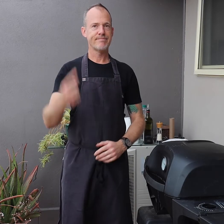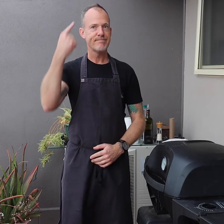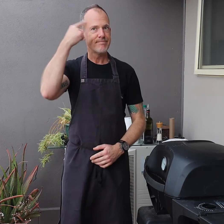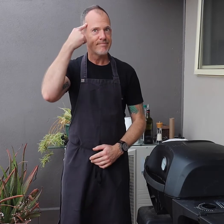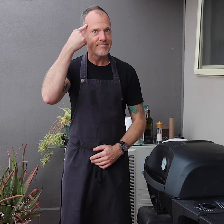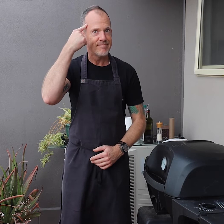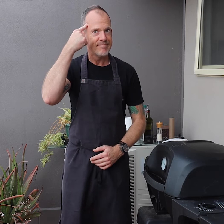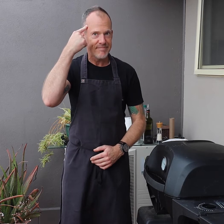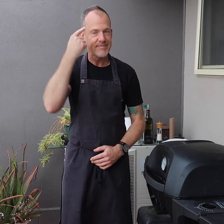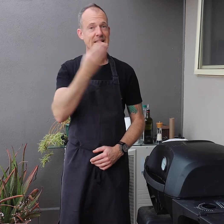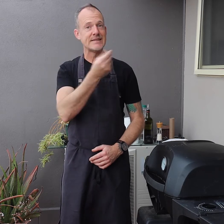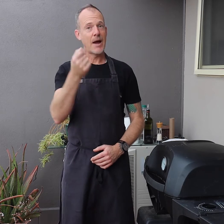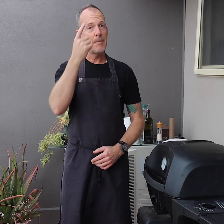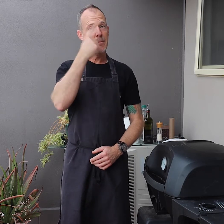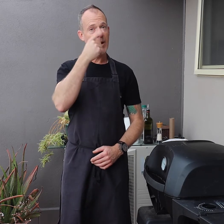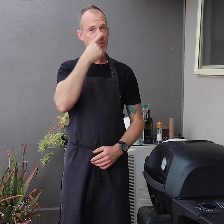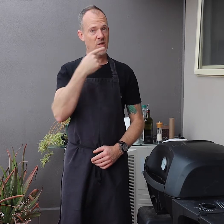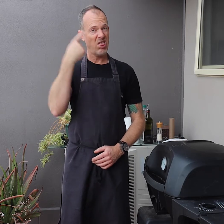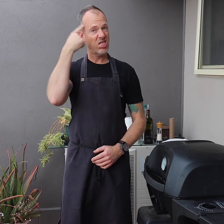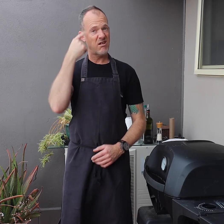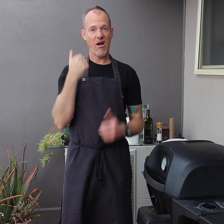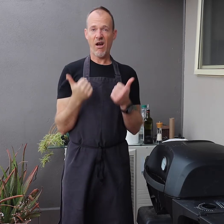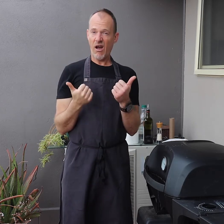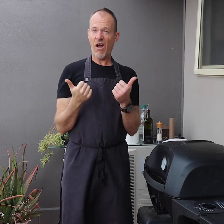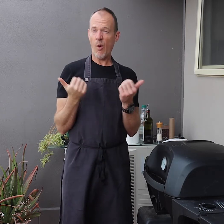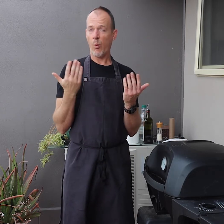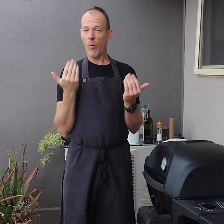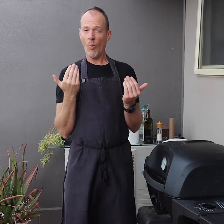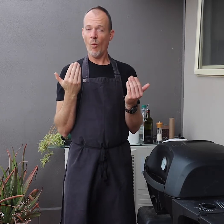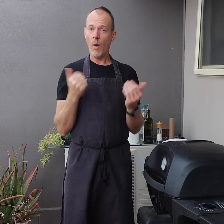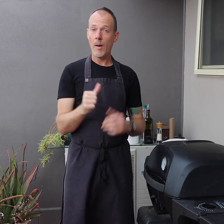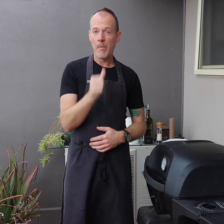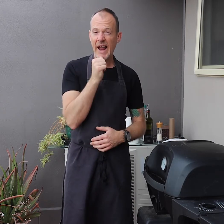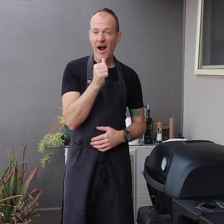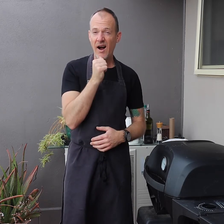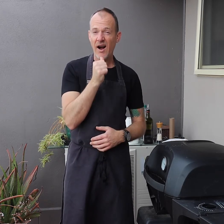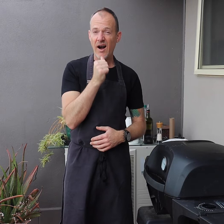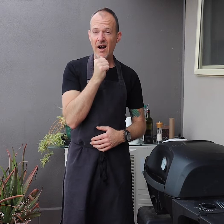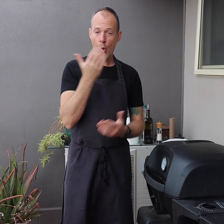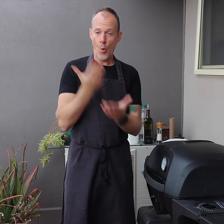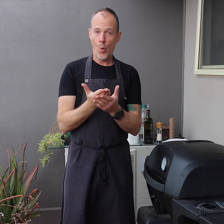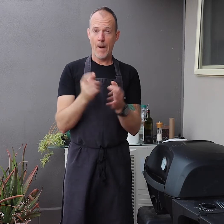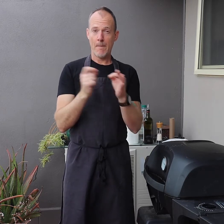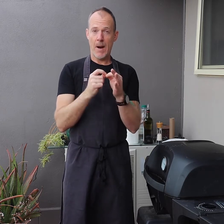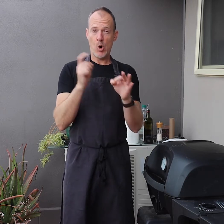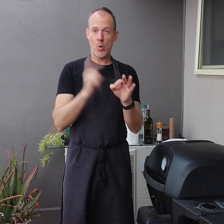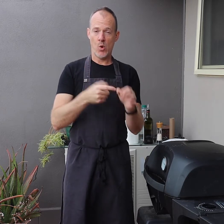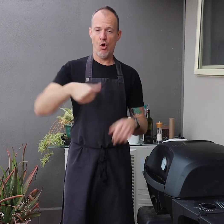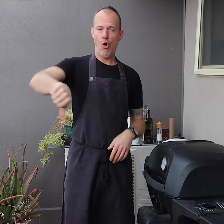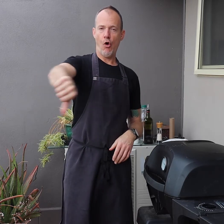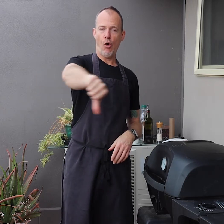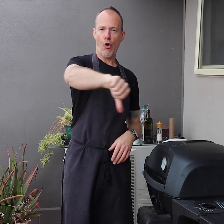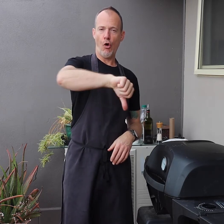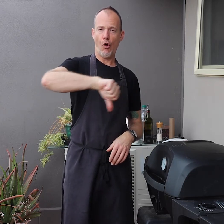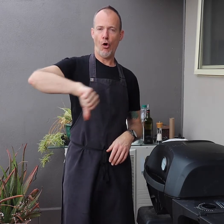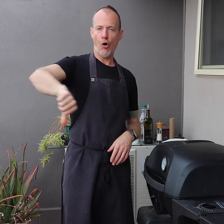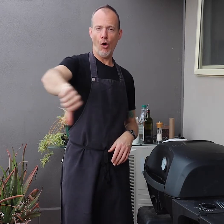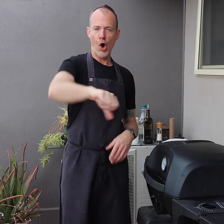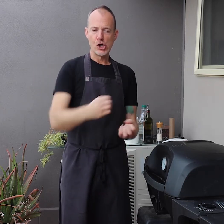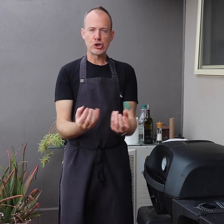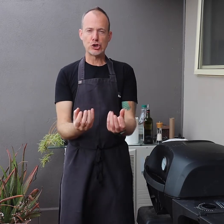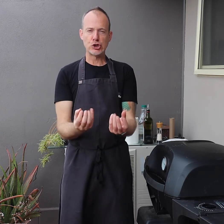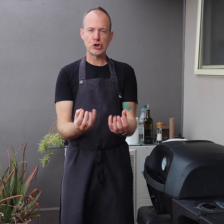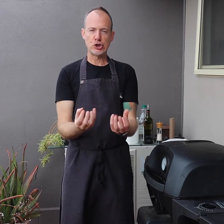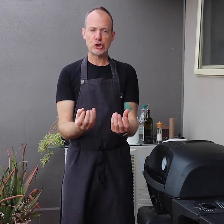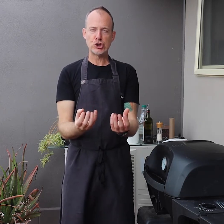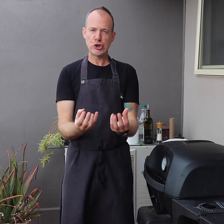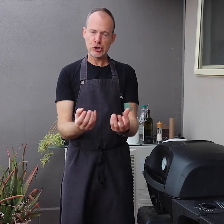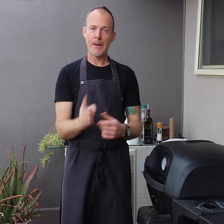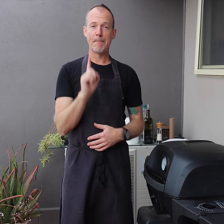A thought; some people think it's cool to pour beer on the BBQ.